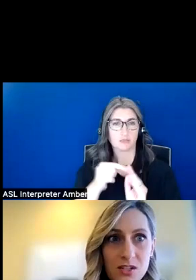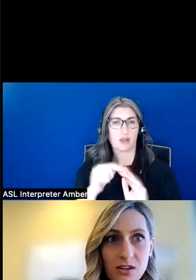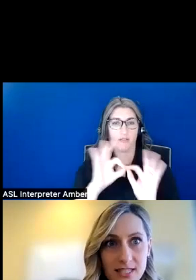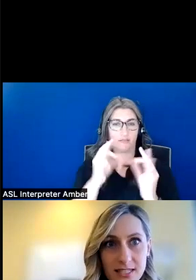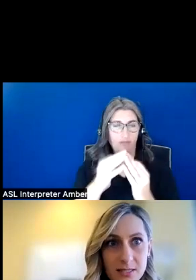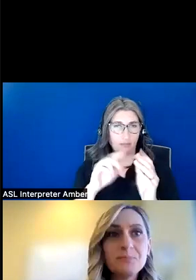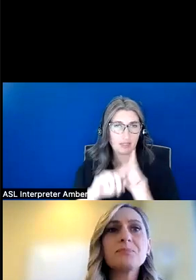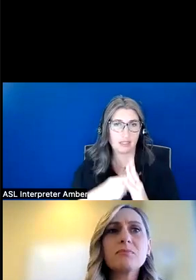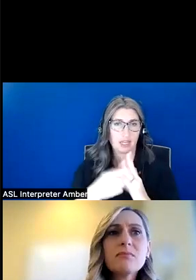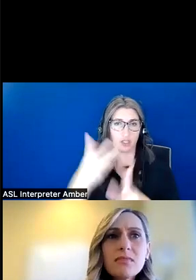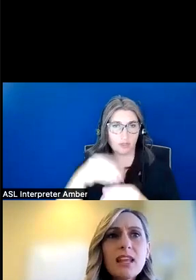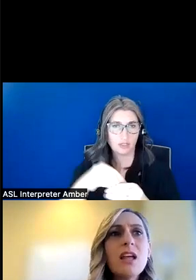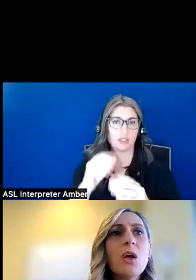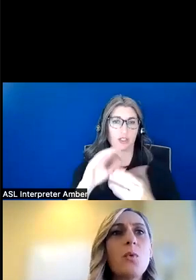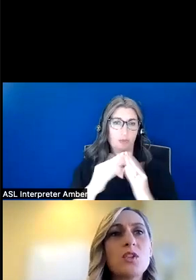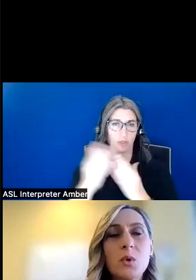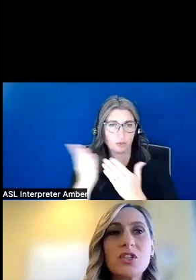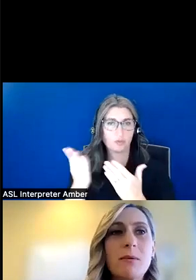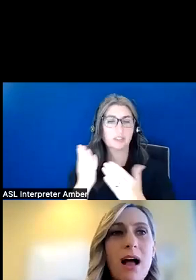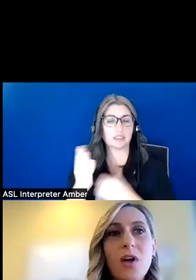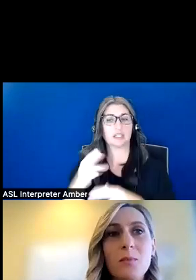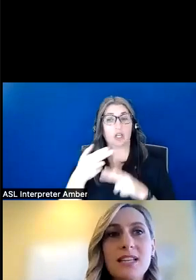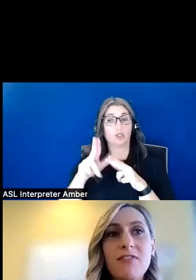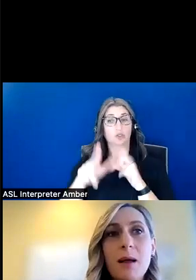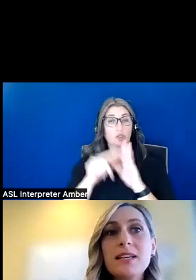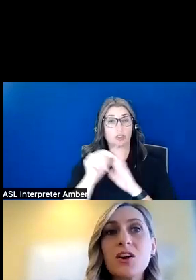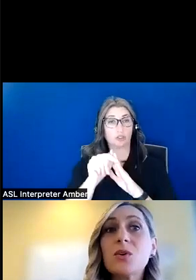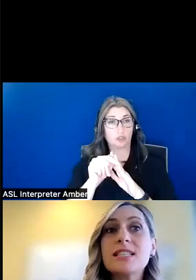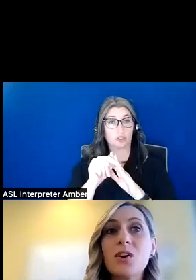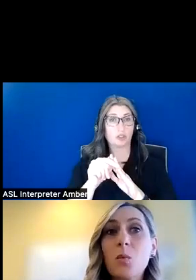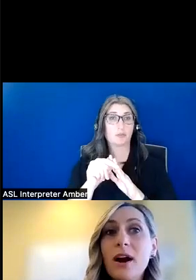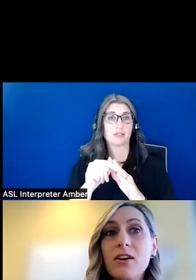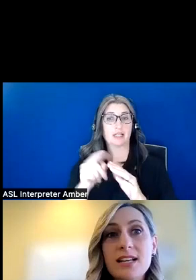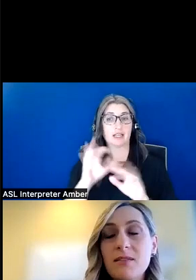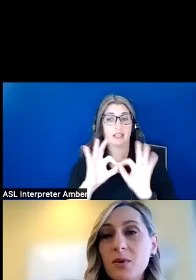services, the short-term outcome was that families increase their awareness of those